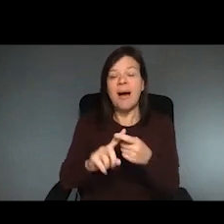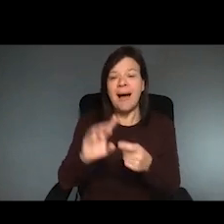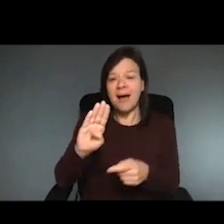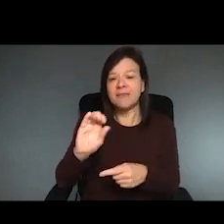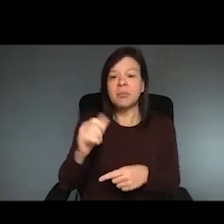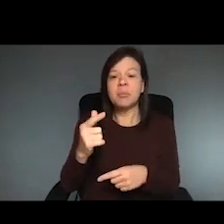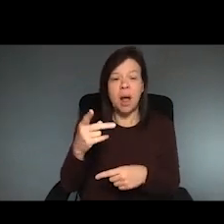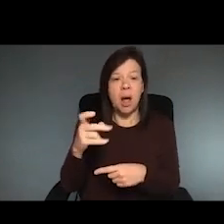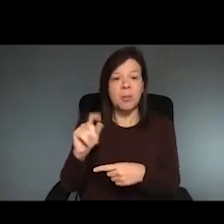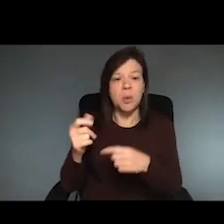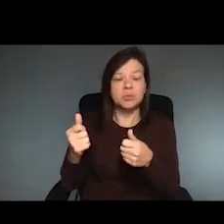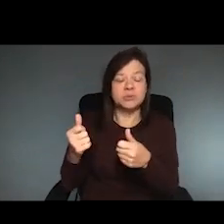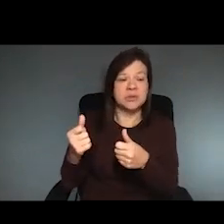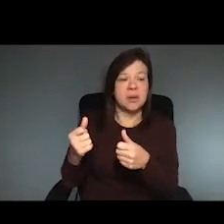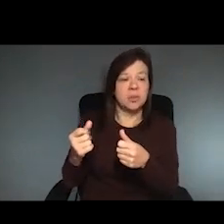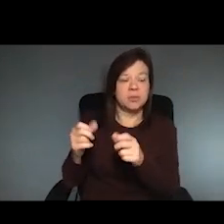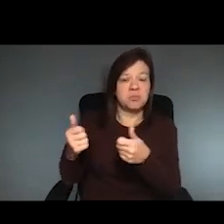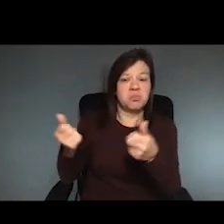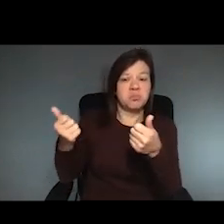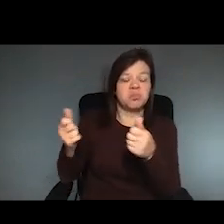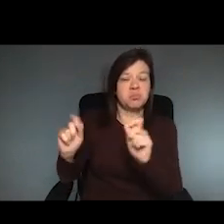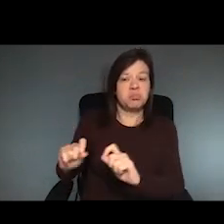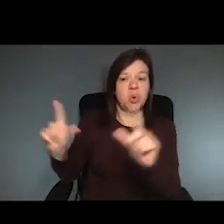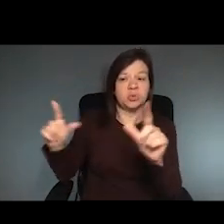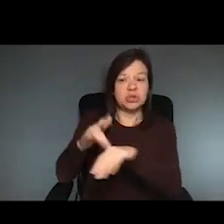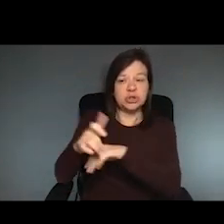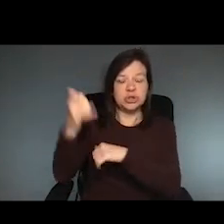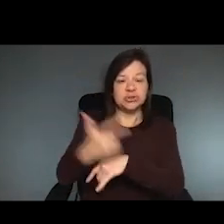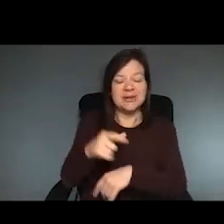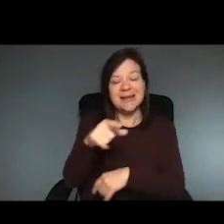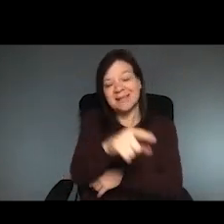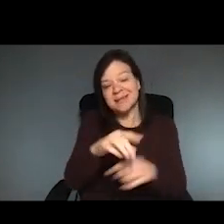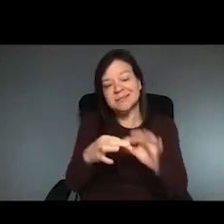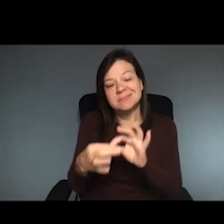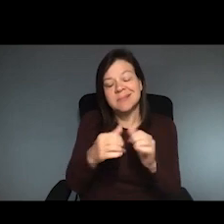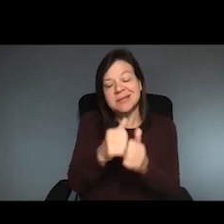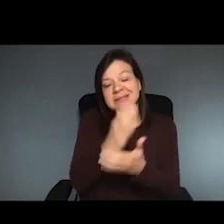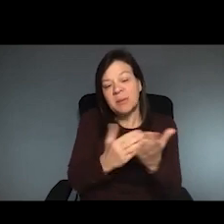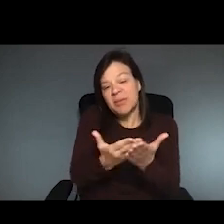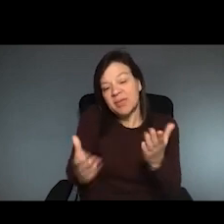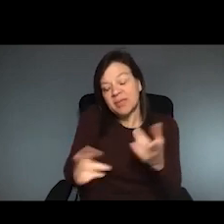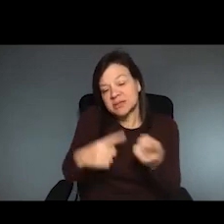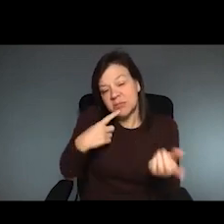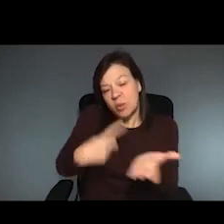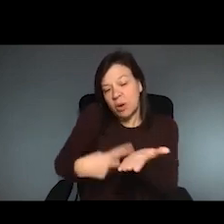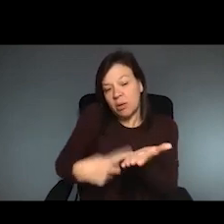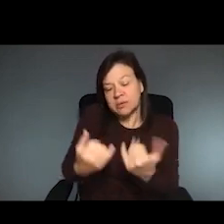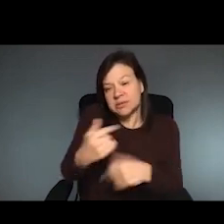PUBLISHED EARLIER TODAY, THIS POST INCLUDES LINKS TO ITEMS WE ARE DISCUSSING TODAY AND DROPPING LINKS IN OUR